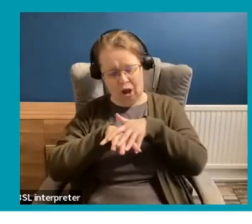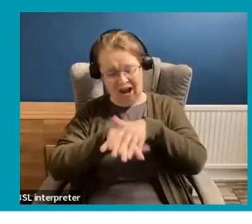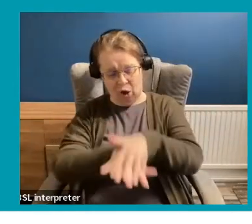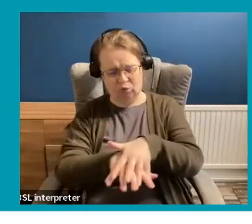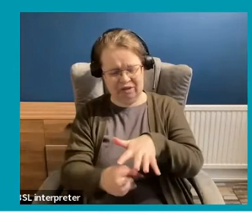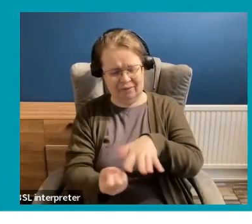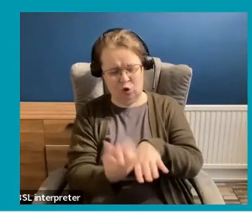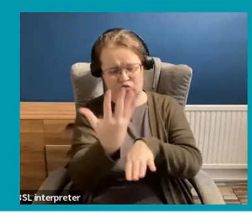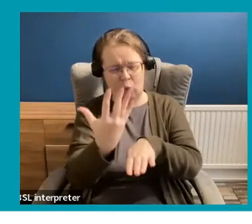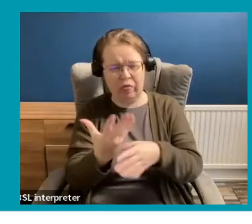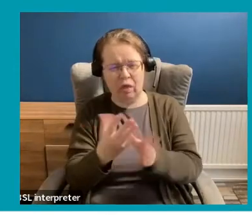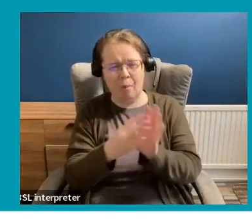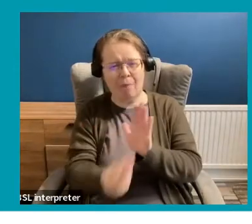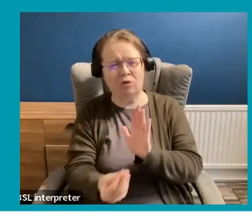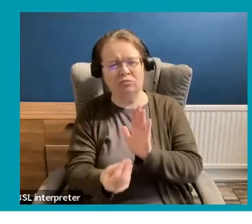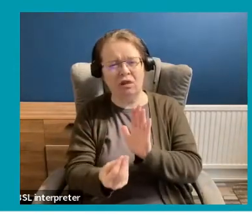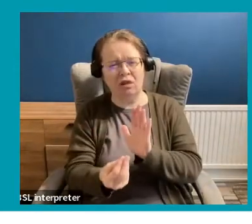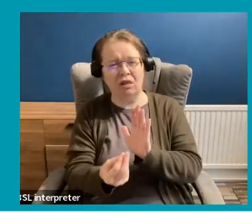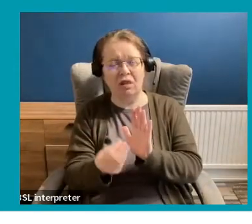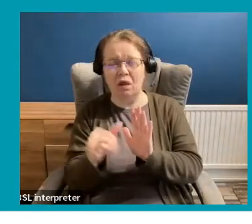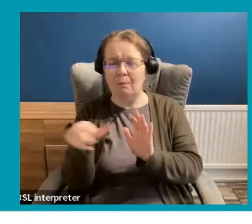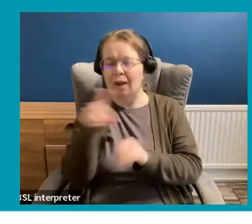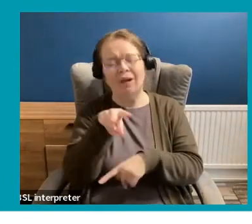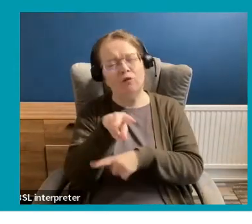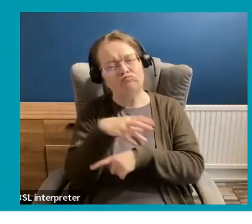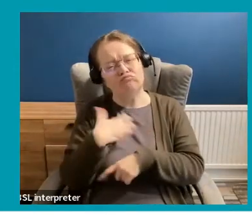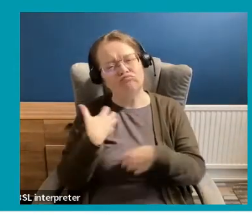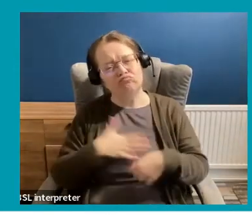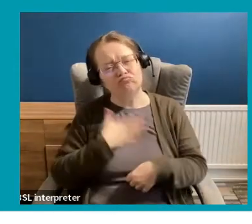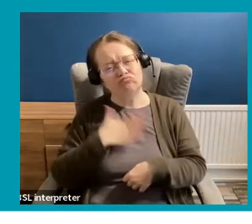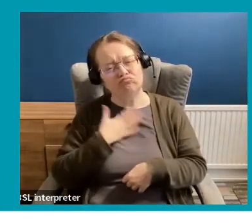People who are maybe listening now and thinking well this sounds interesting,